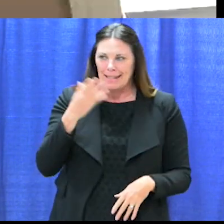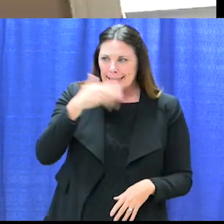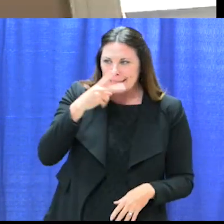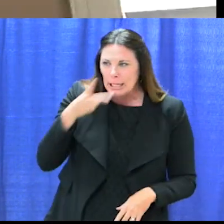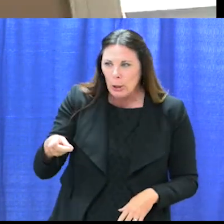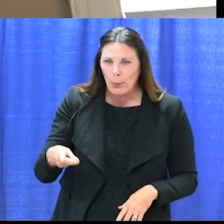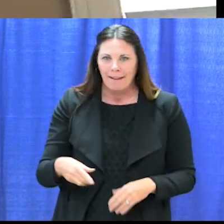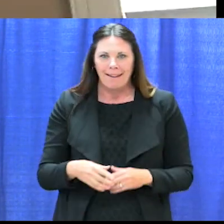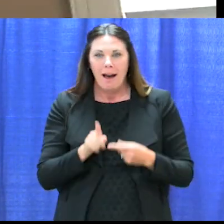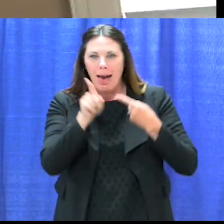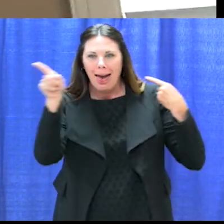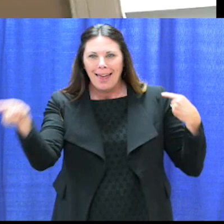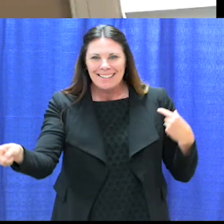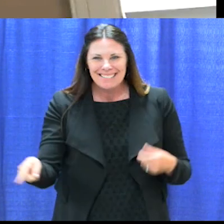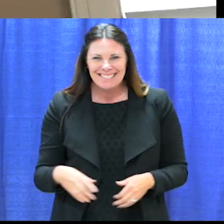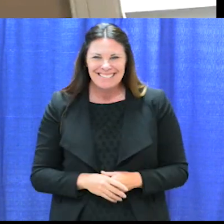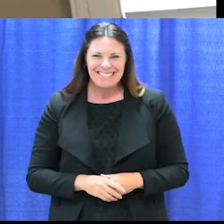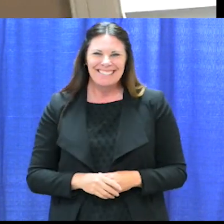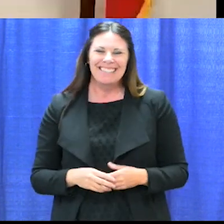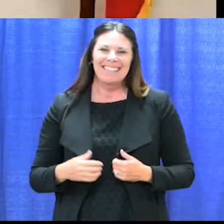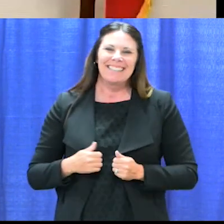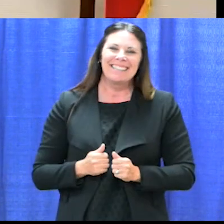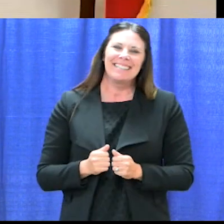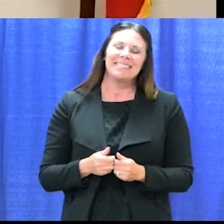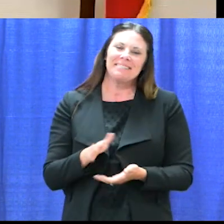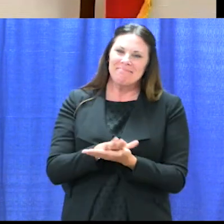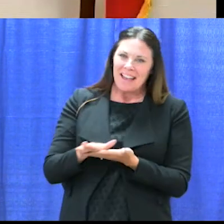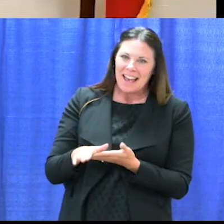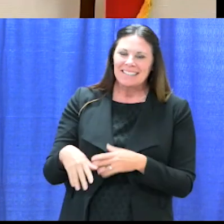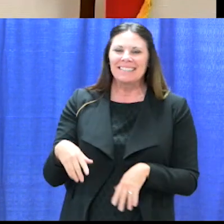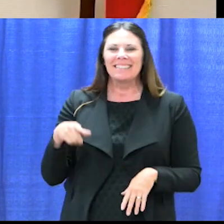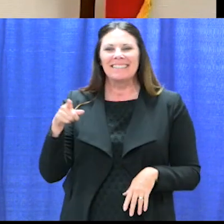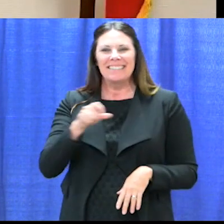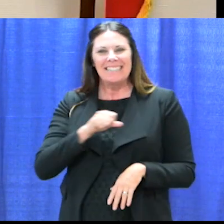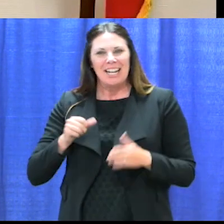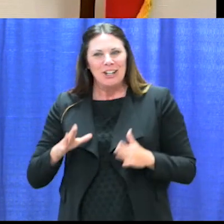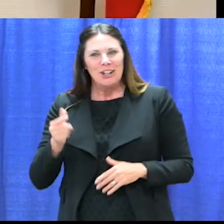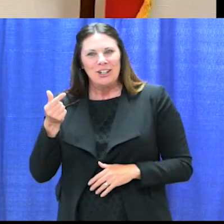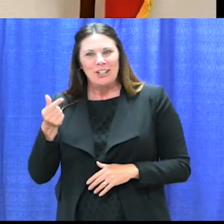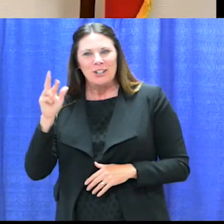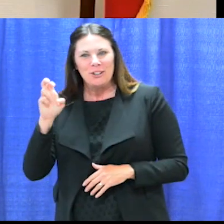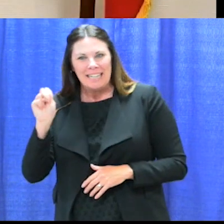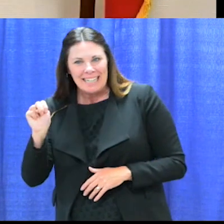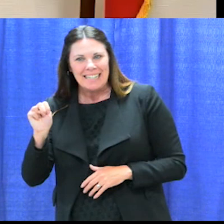But always glad to see Assemblymember Green and Senator Red and we're happy to work with all of you.